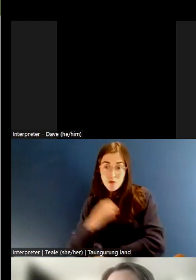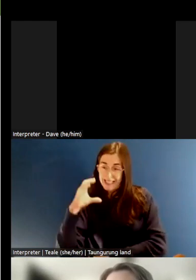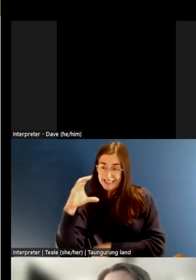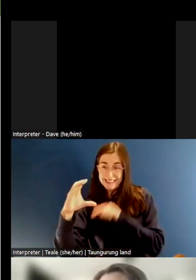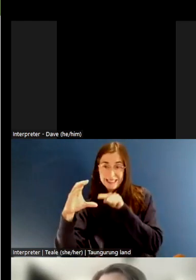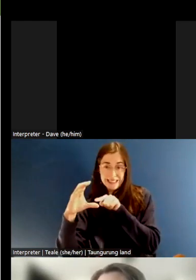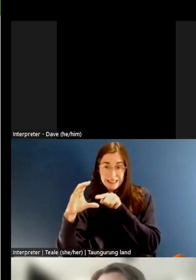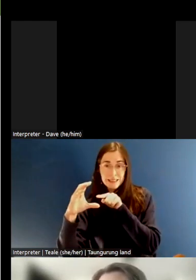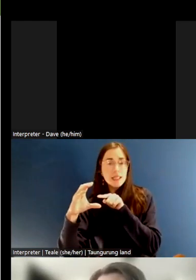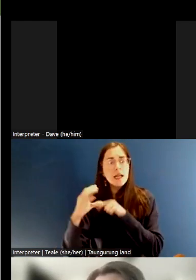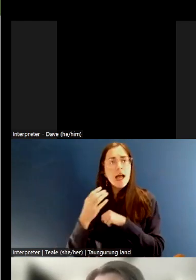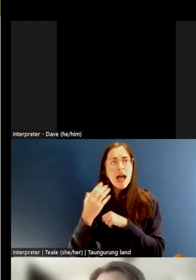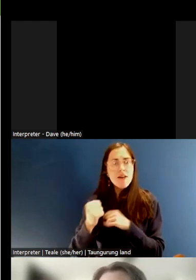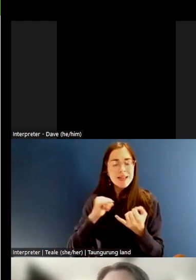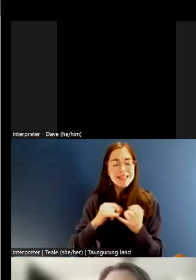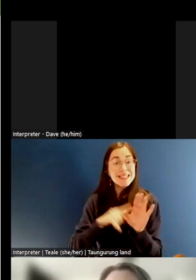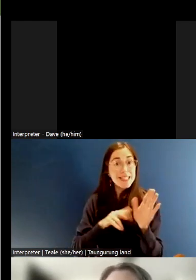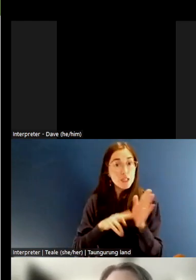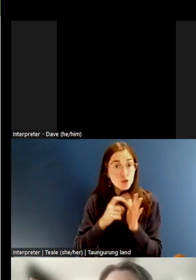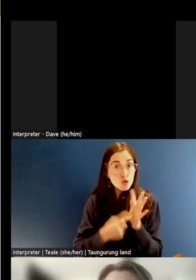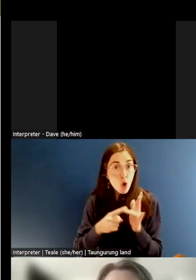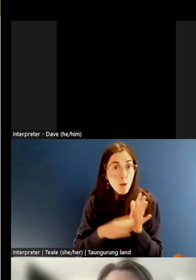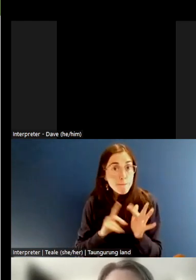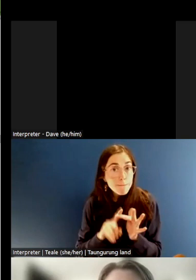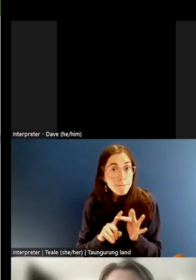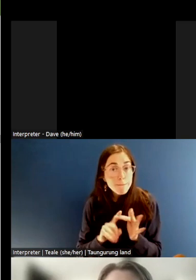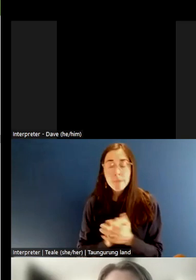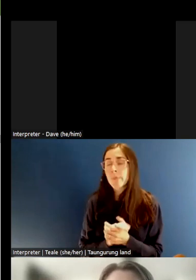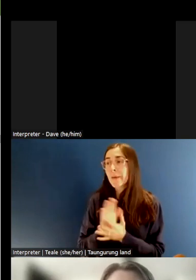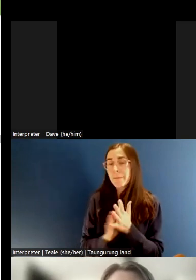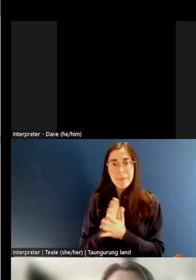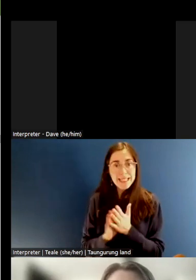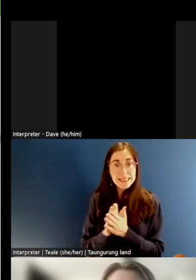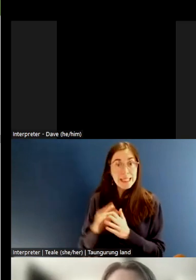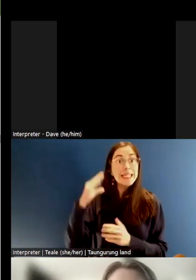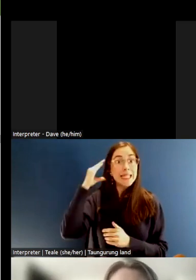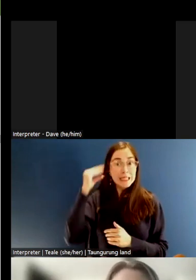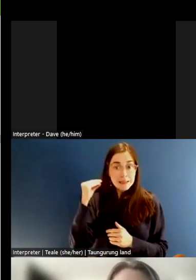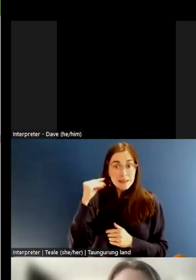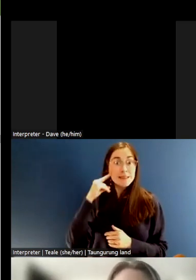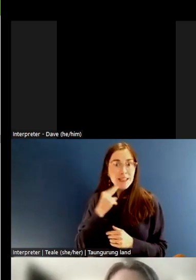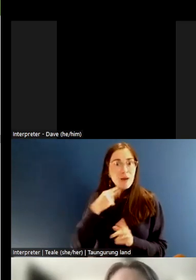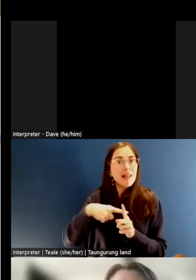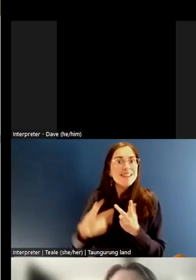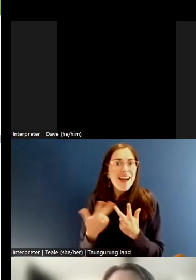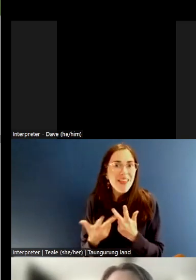into what's called syndromic where there can be other things inherited with deafness and then non-syndromic